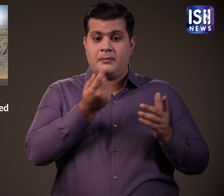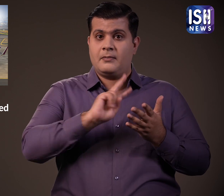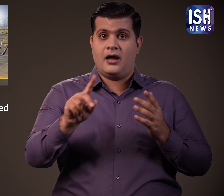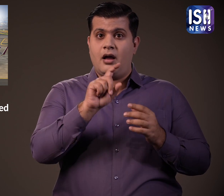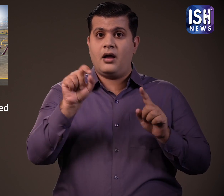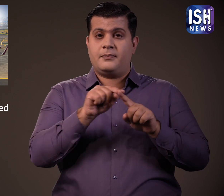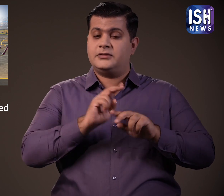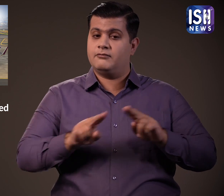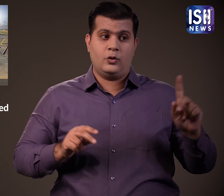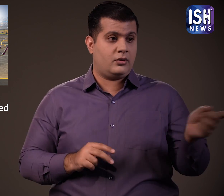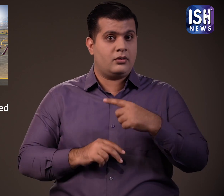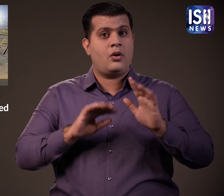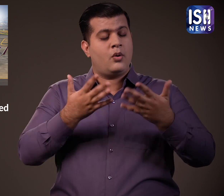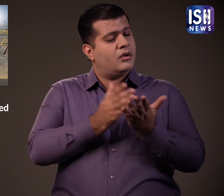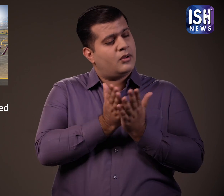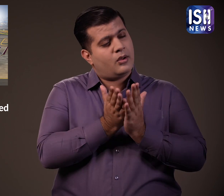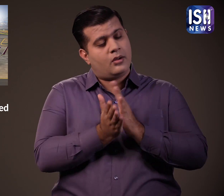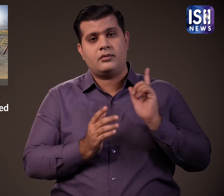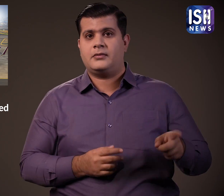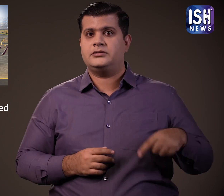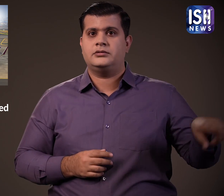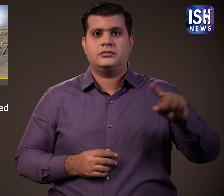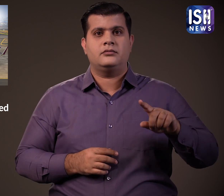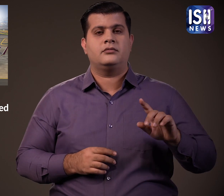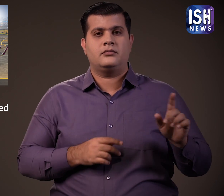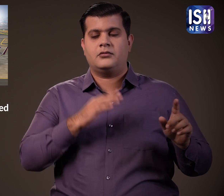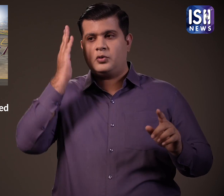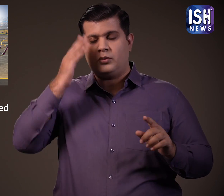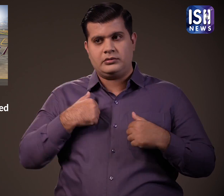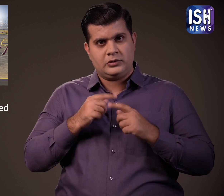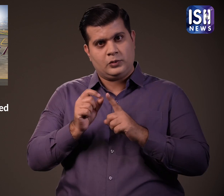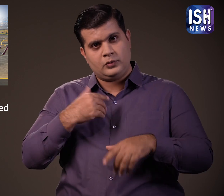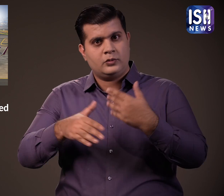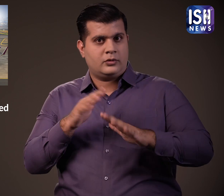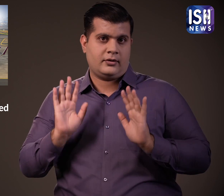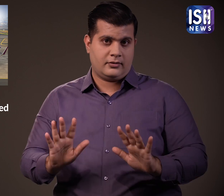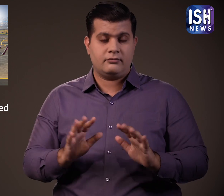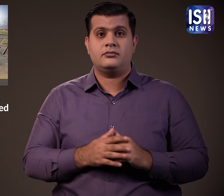He also told the airlines to offer an option of refund, and compensation to minimize passenger inconvenience.